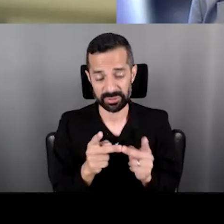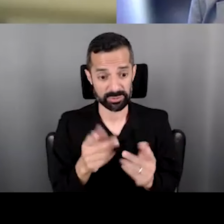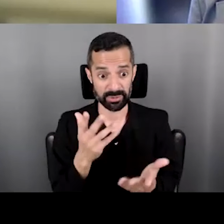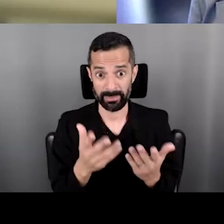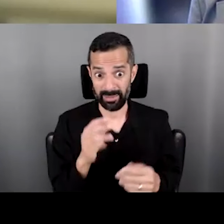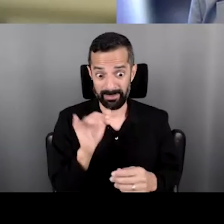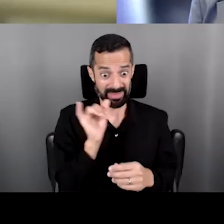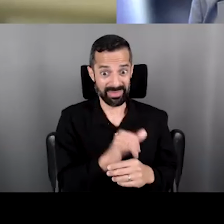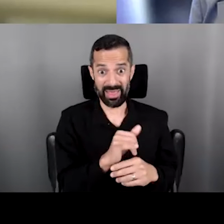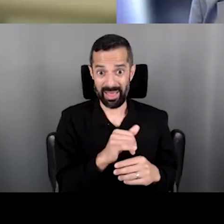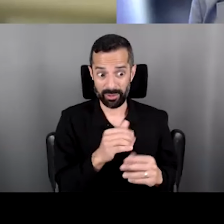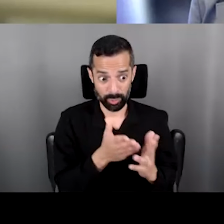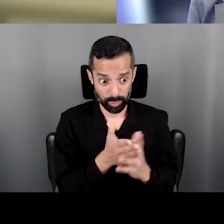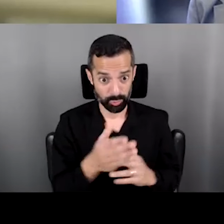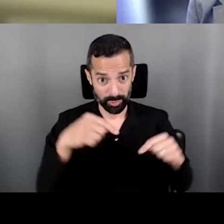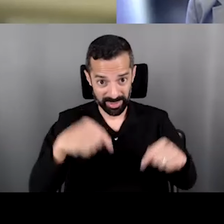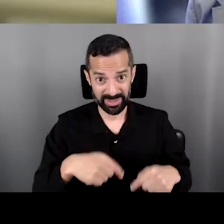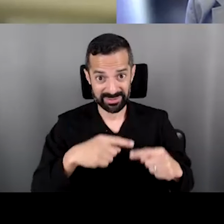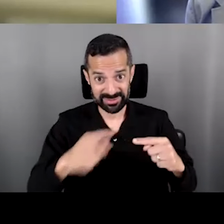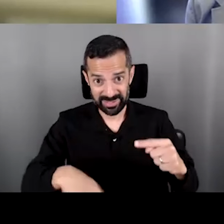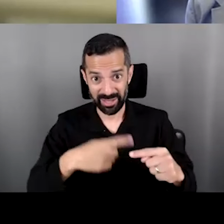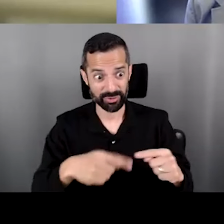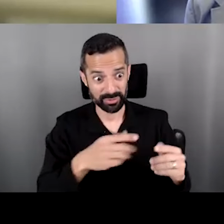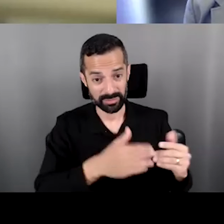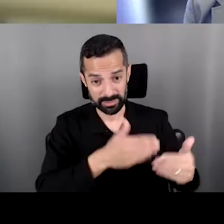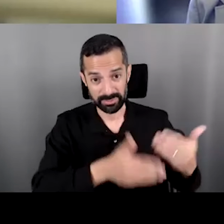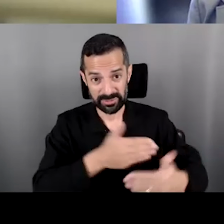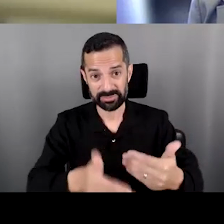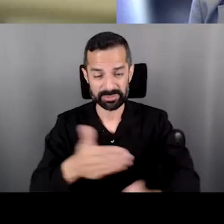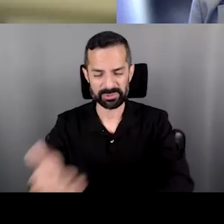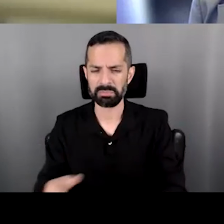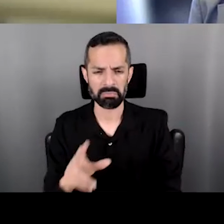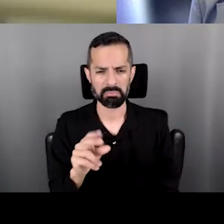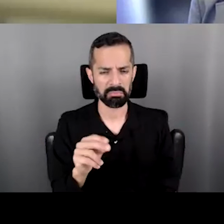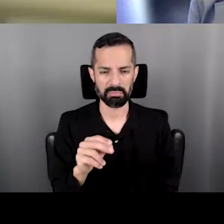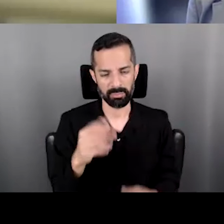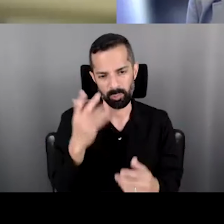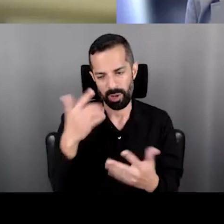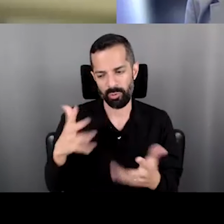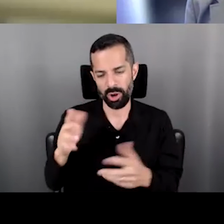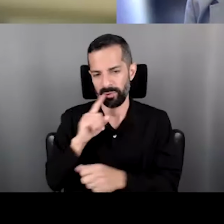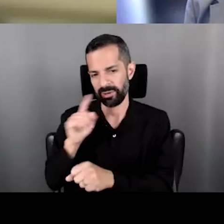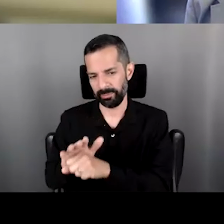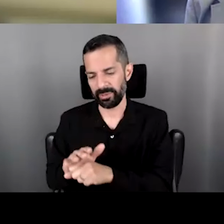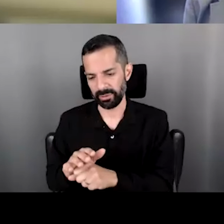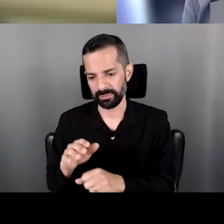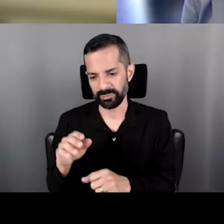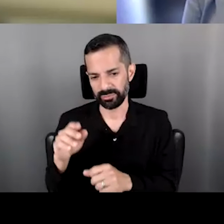And that's because that's what we've committed to under the expectations of the grant. And I would just add,